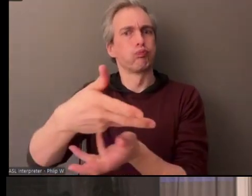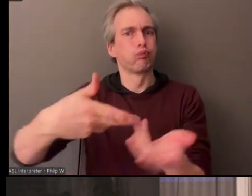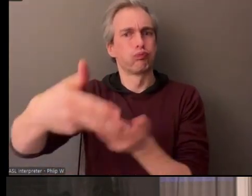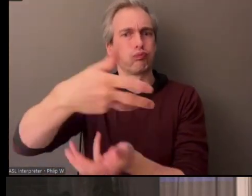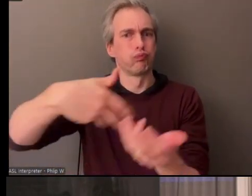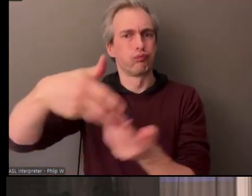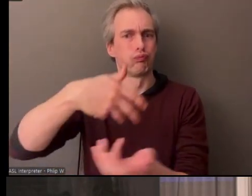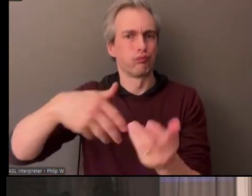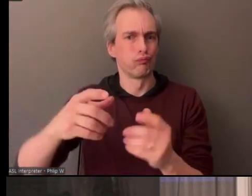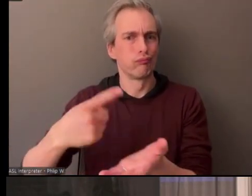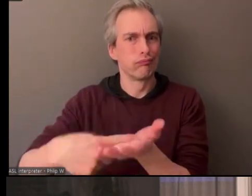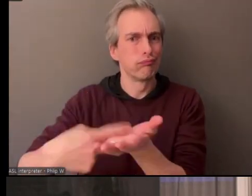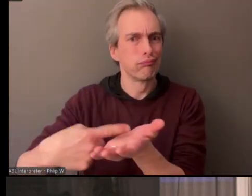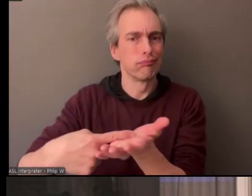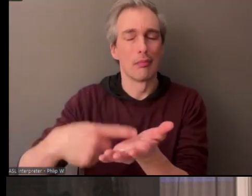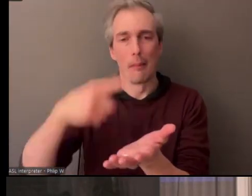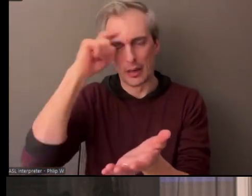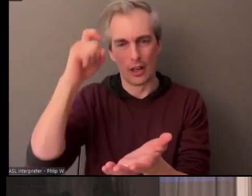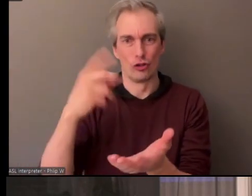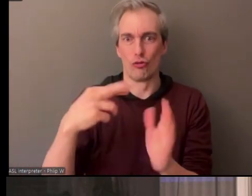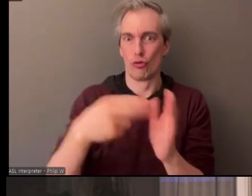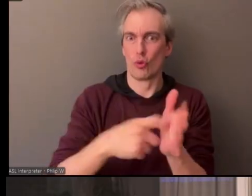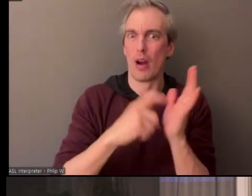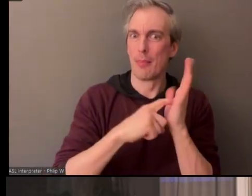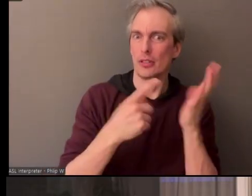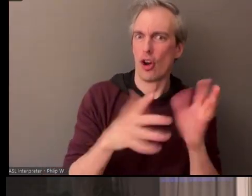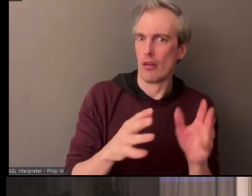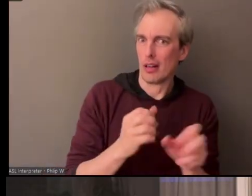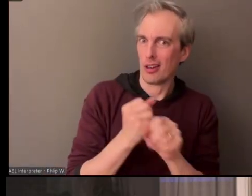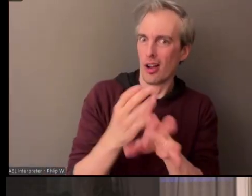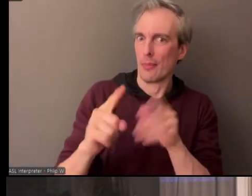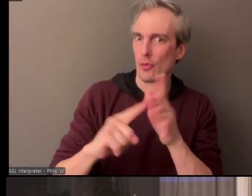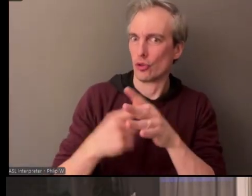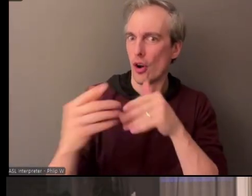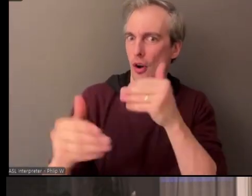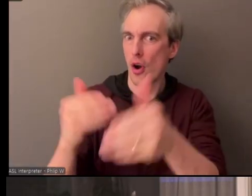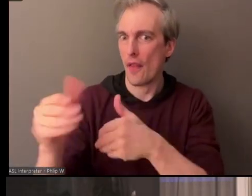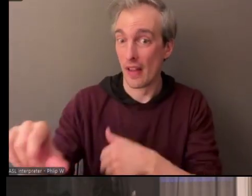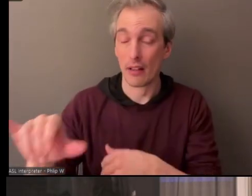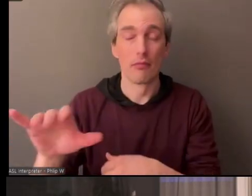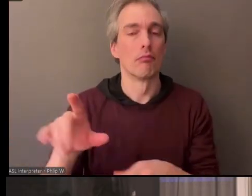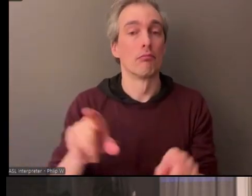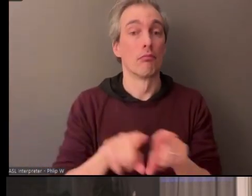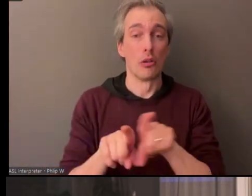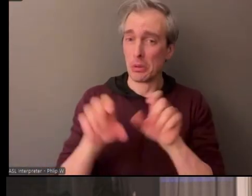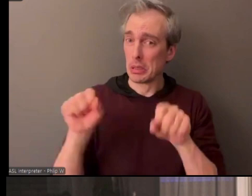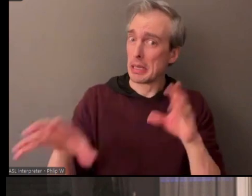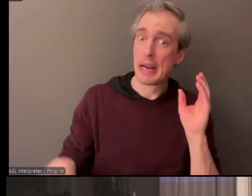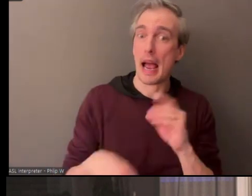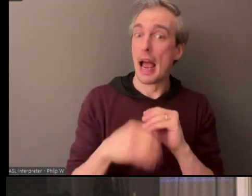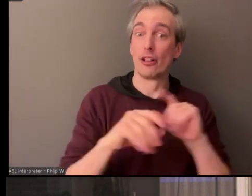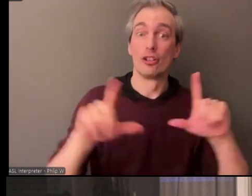In fact, you can add screen reader acceptance criteria to this. So... We can take this same story.